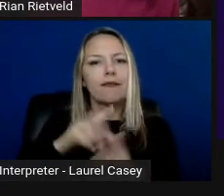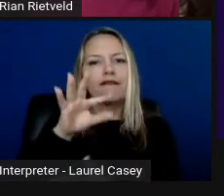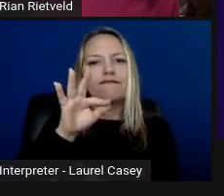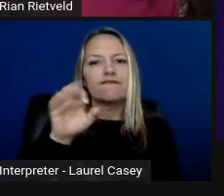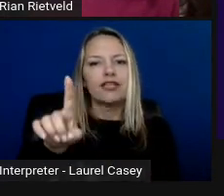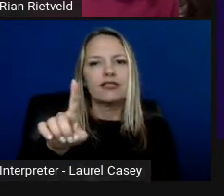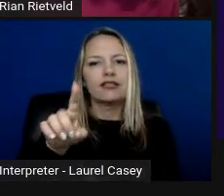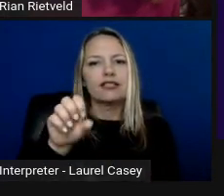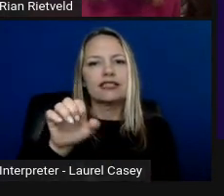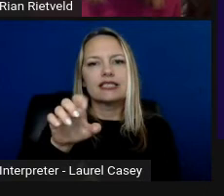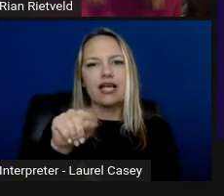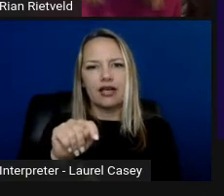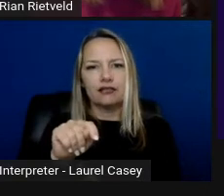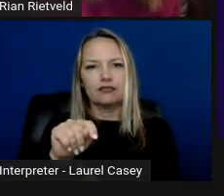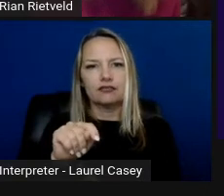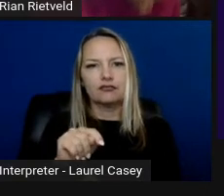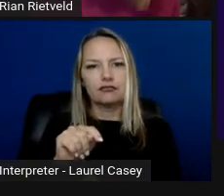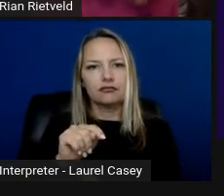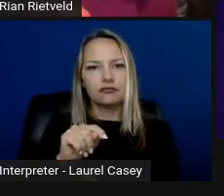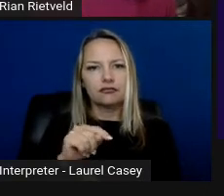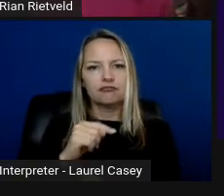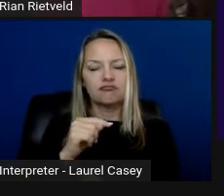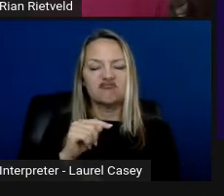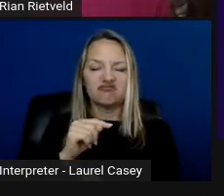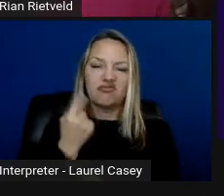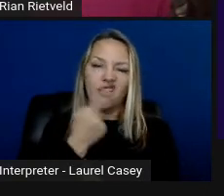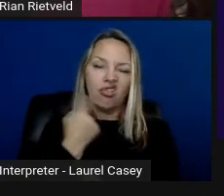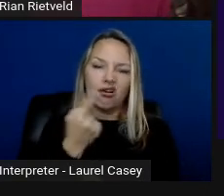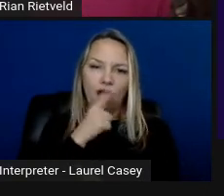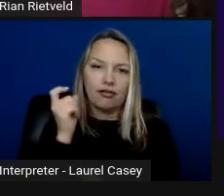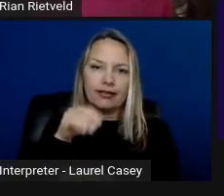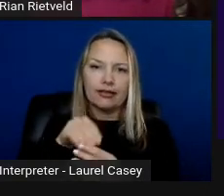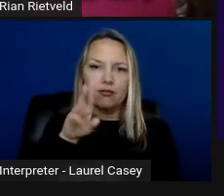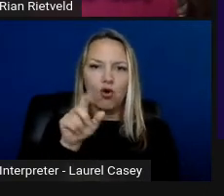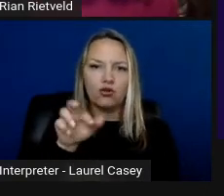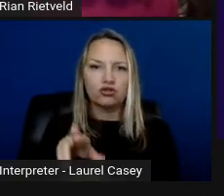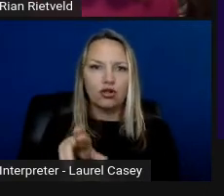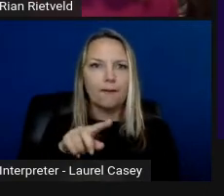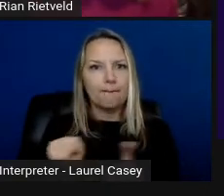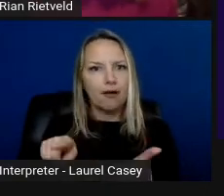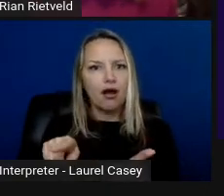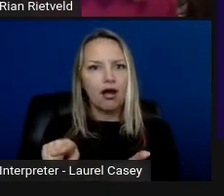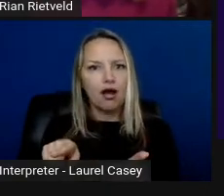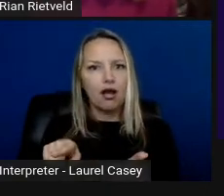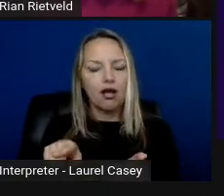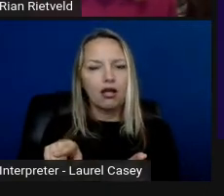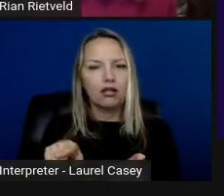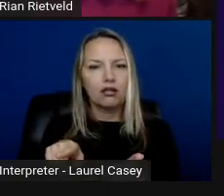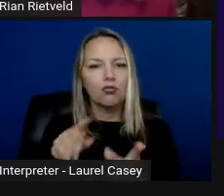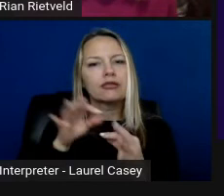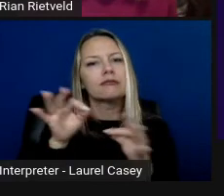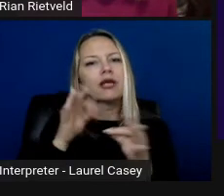Fieldsets look really ugly in the browser but Rian will explain in a few minutes why they're really important.